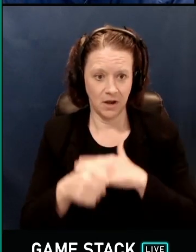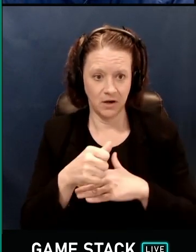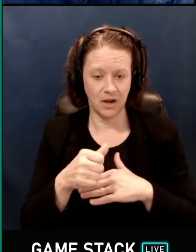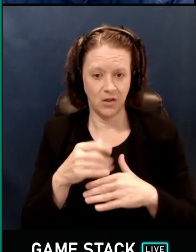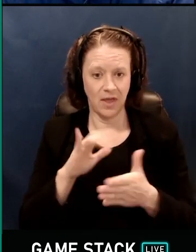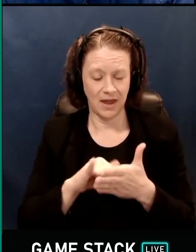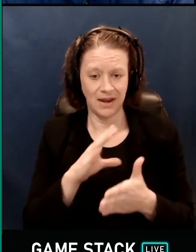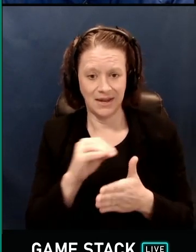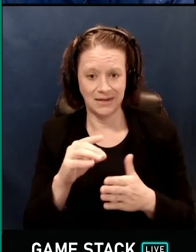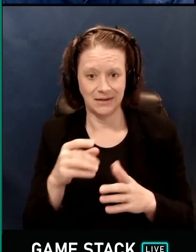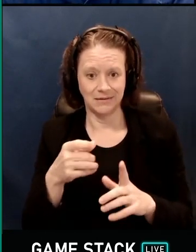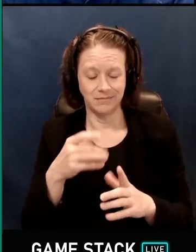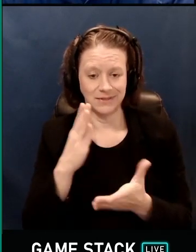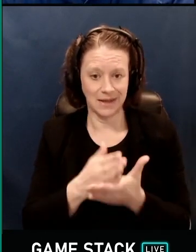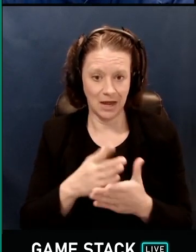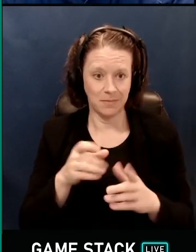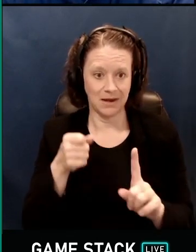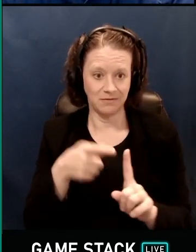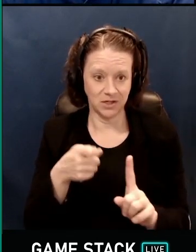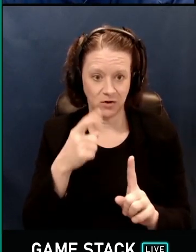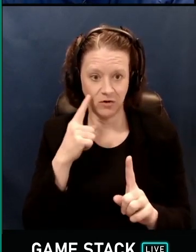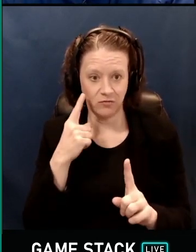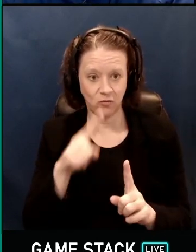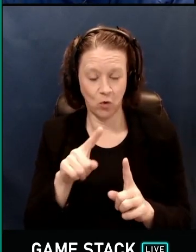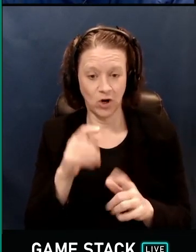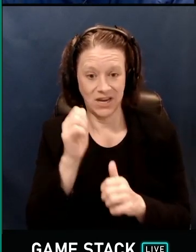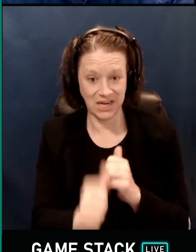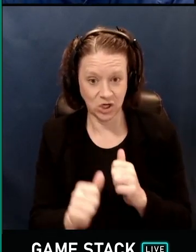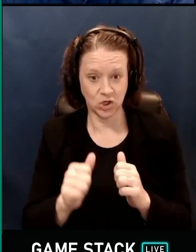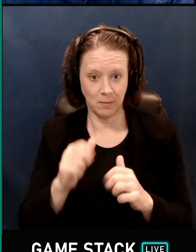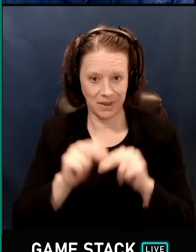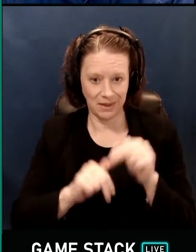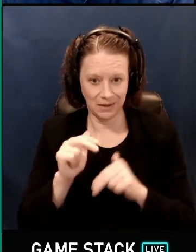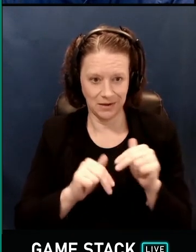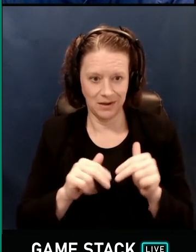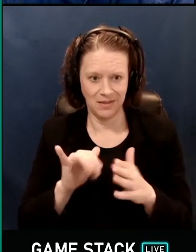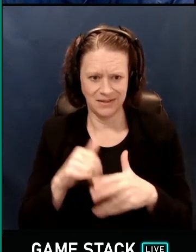It's difficult to scale because a license cannot be used